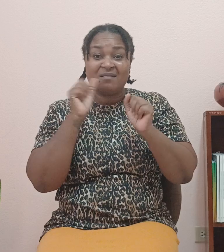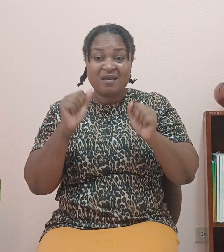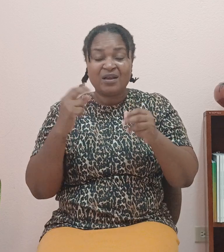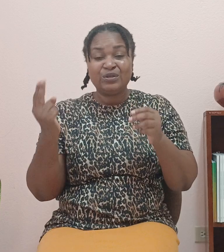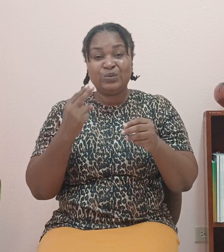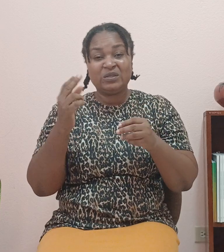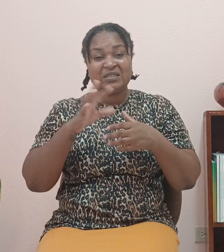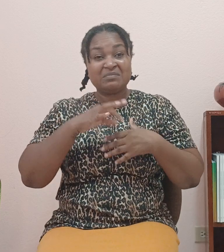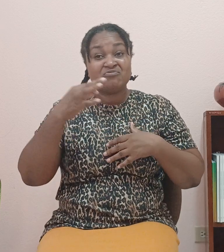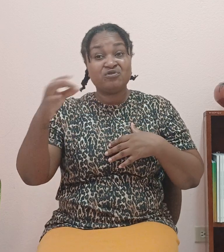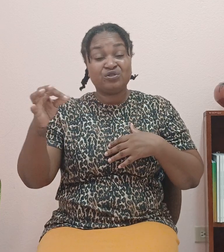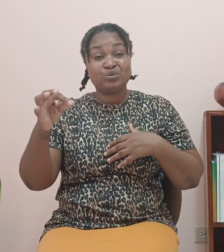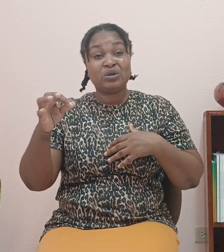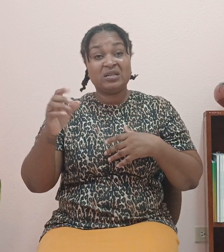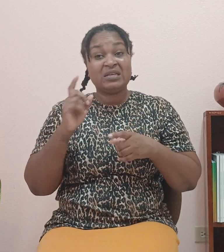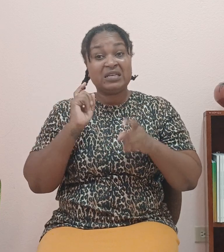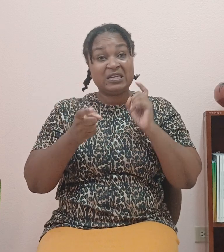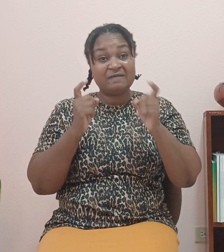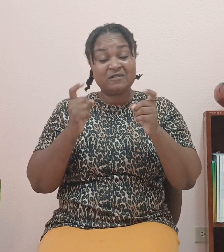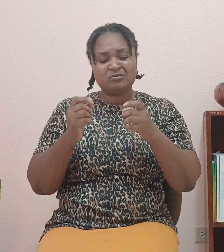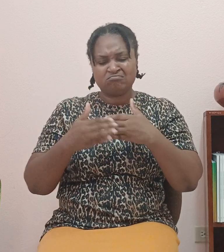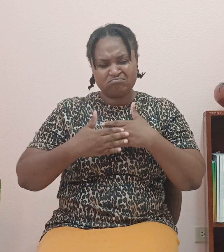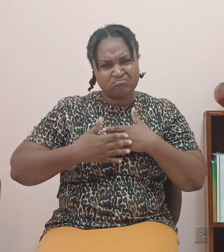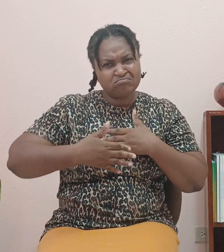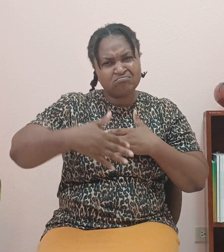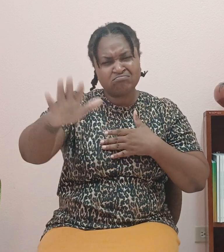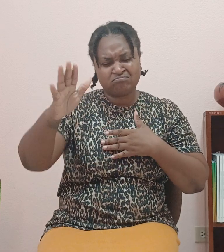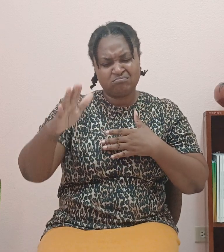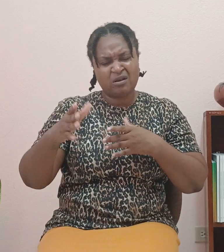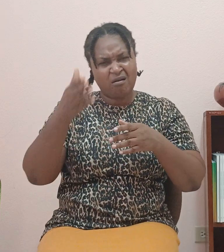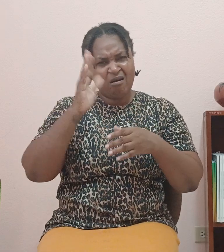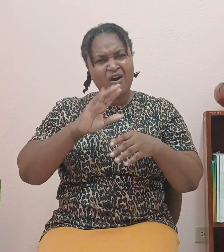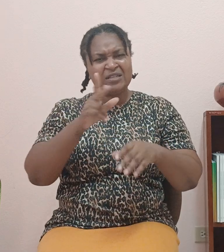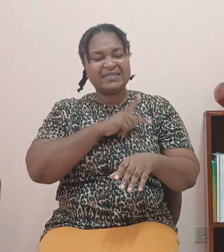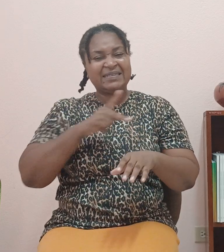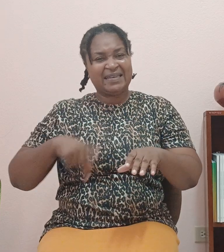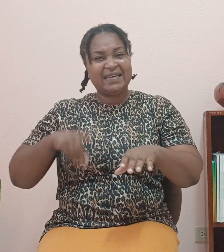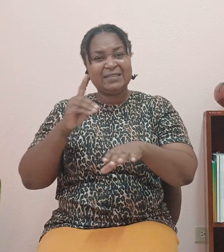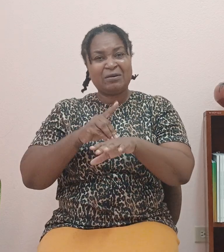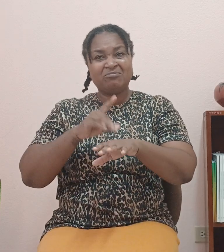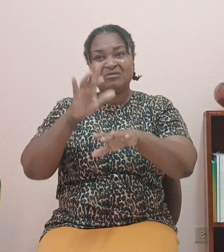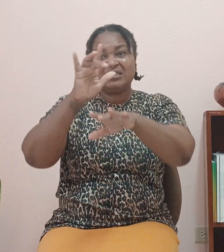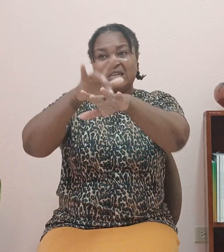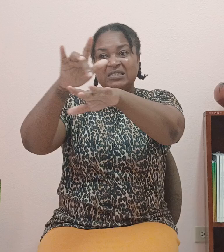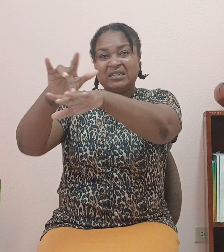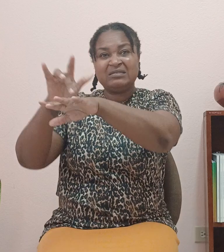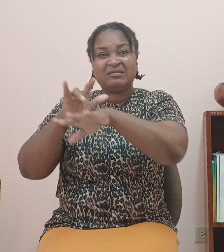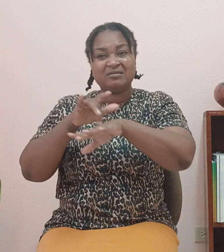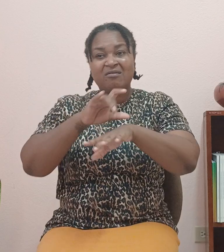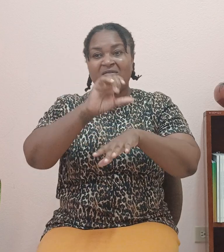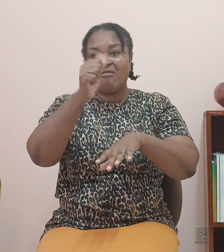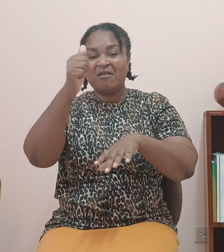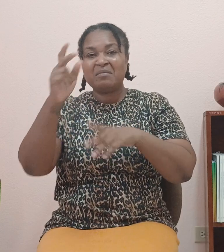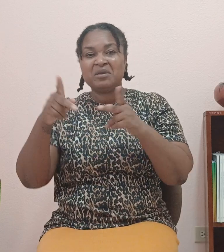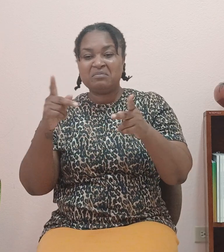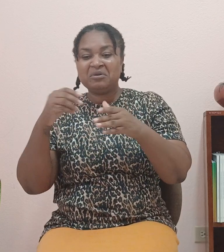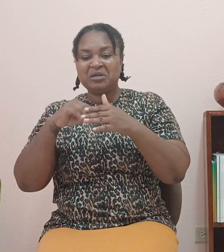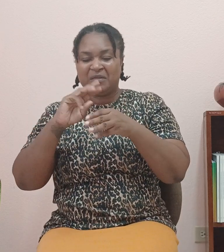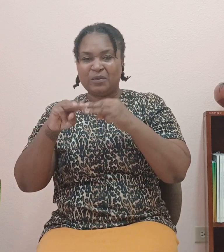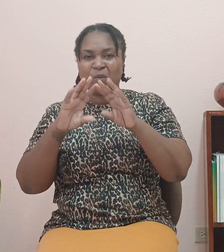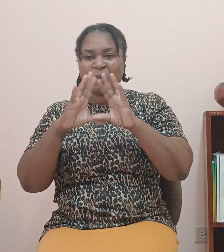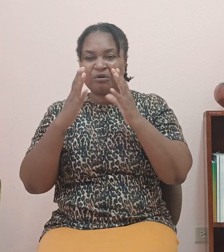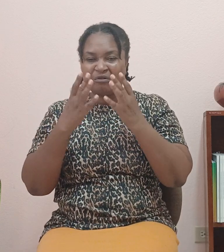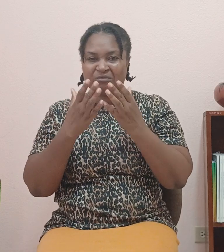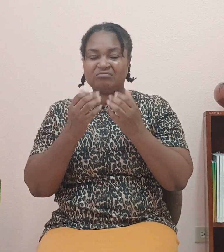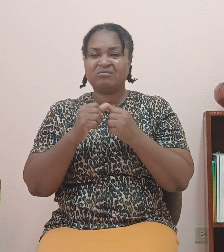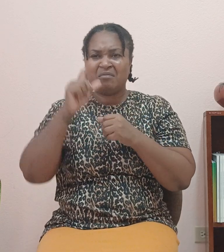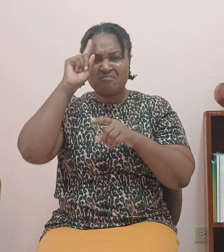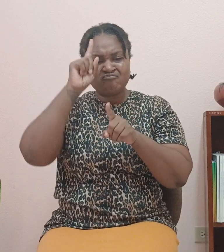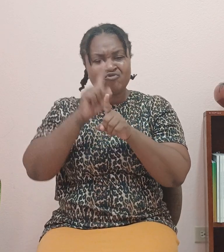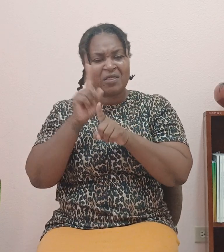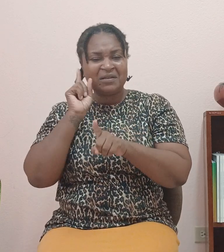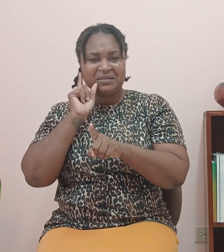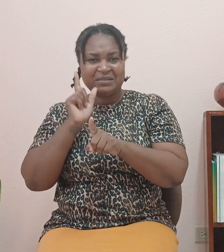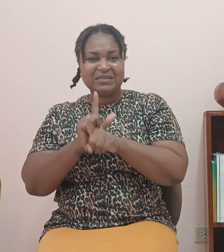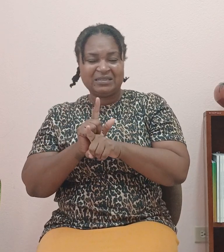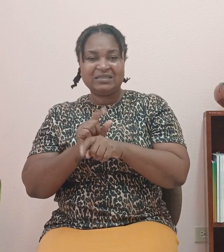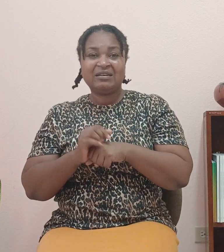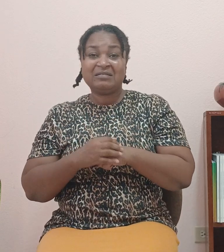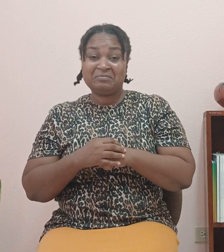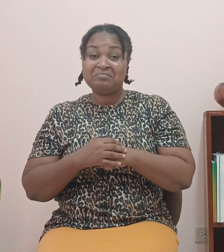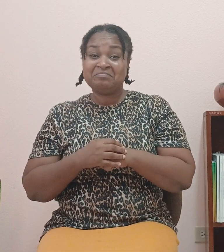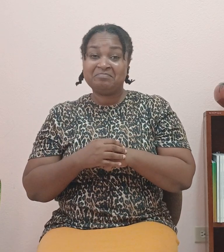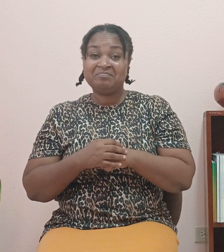gifts for the furtherance of God's kingdom and to reach our fellow brothers and sisters.